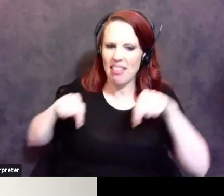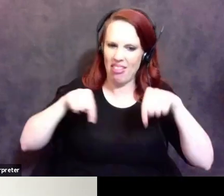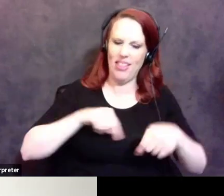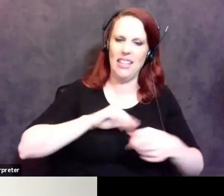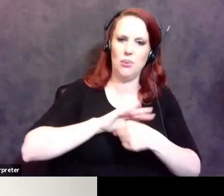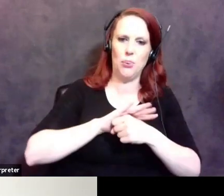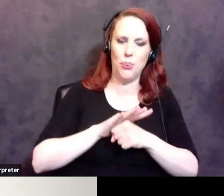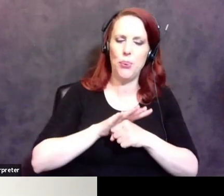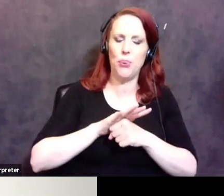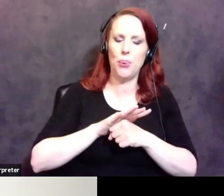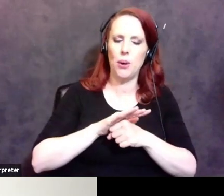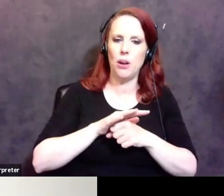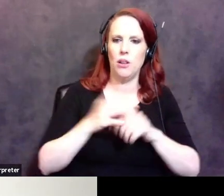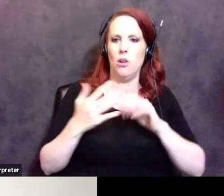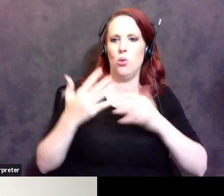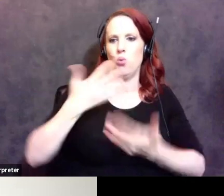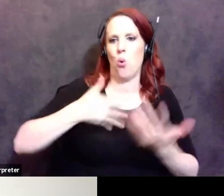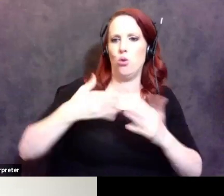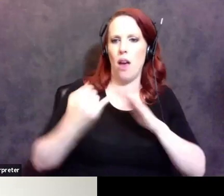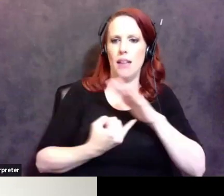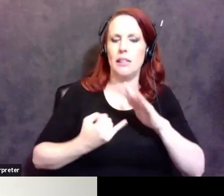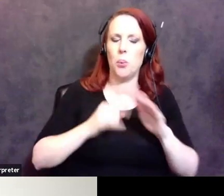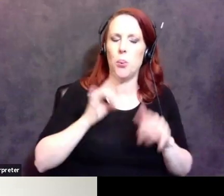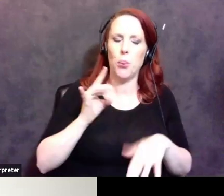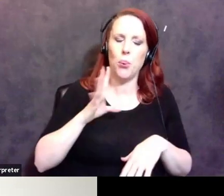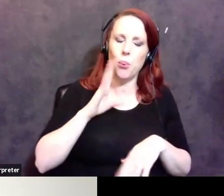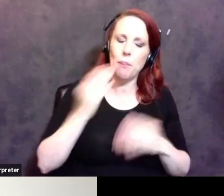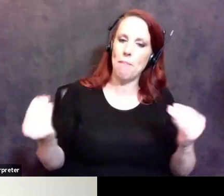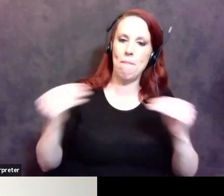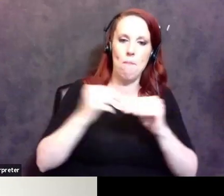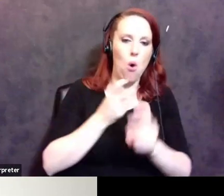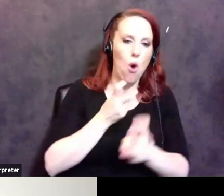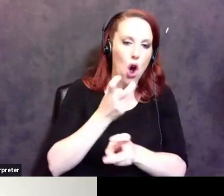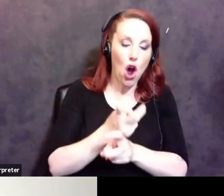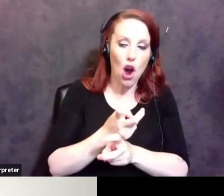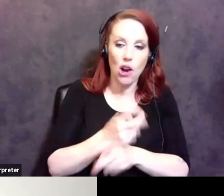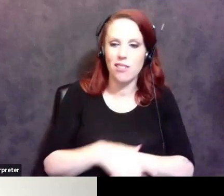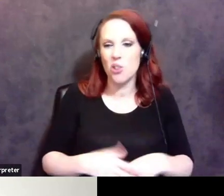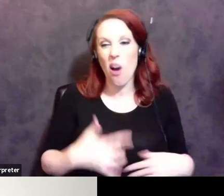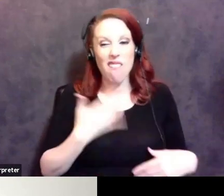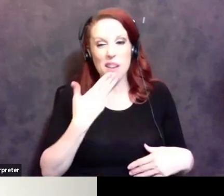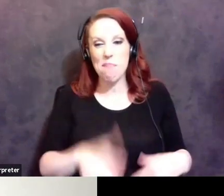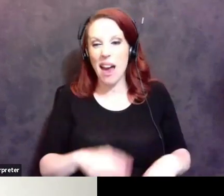would be now. I feel bad there are not any groundbreaking things. Meditating and gratitude